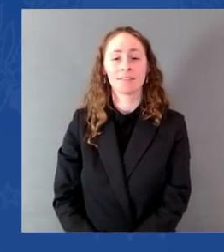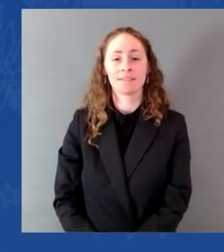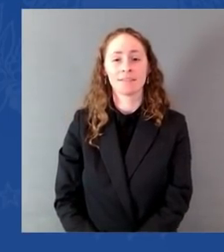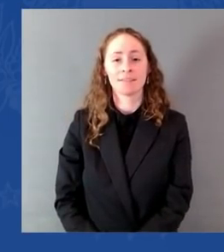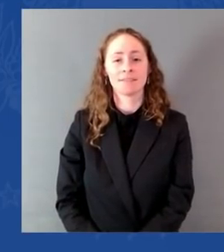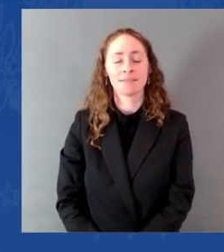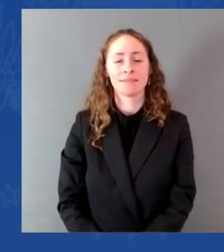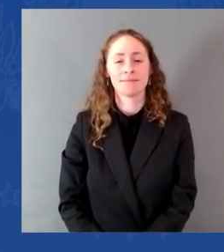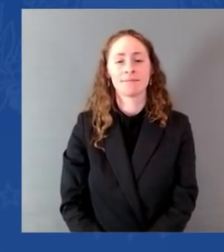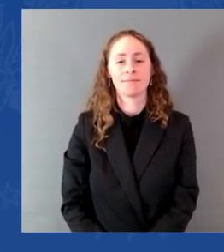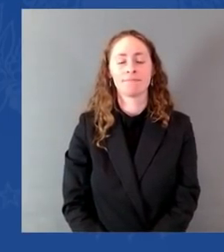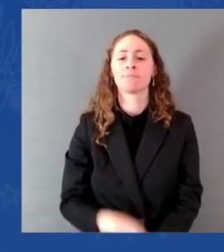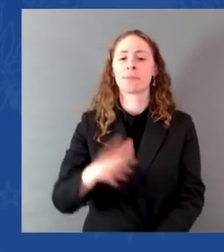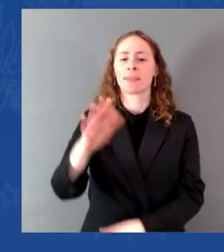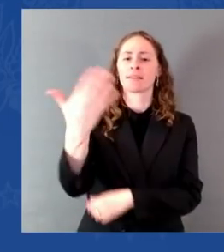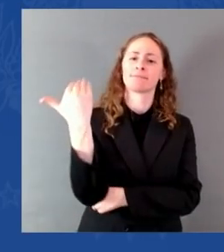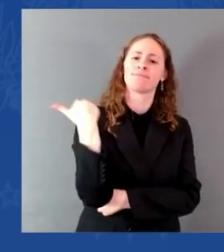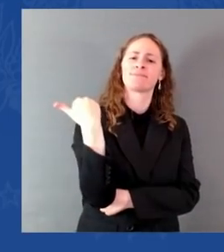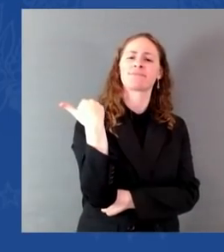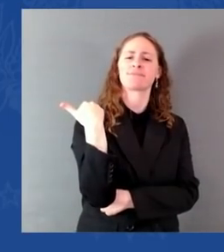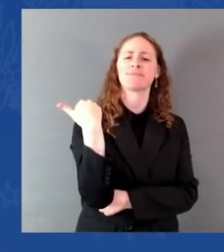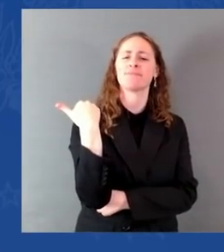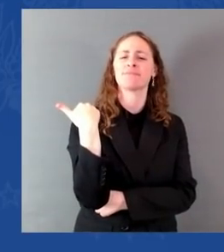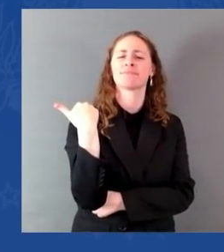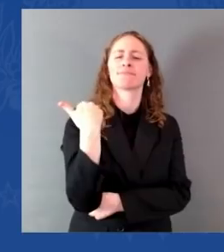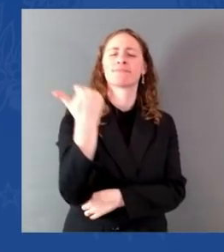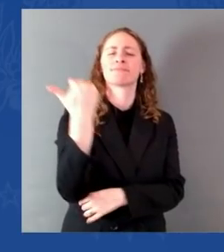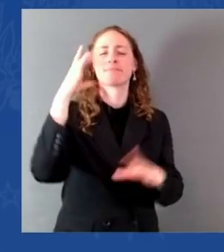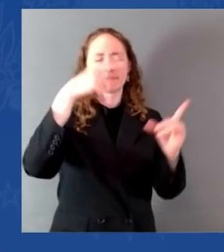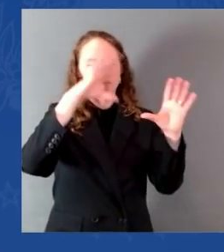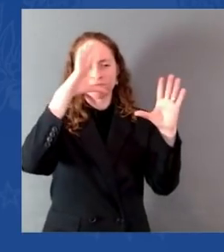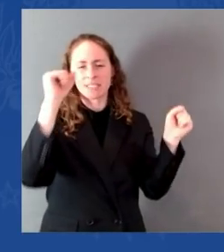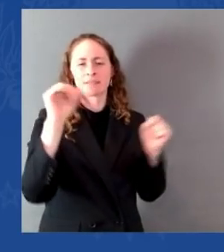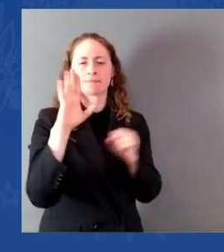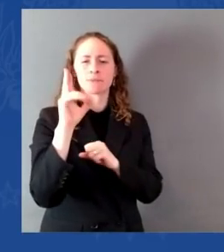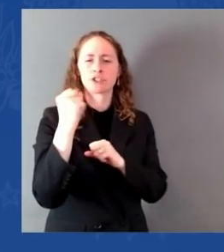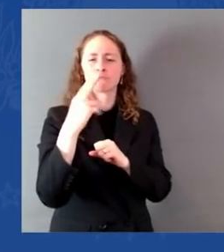the top rate for the top 1 percent paid 37.5 percent.